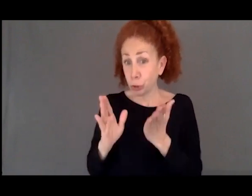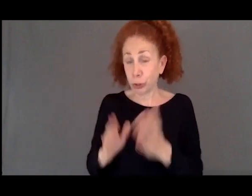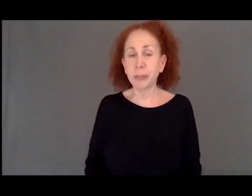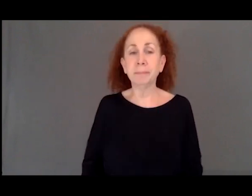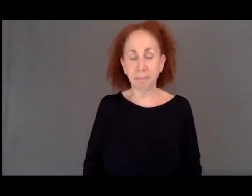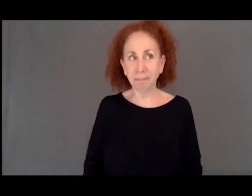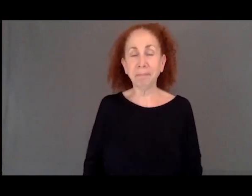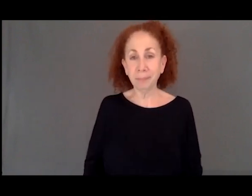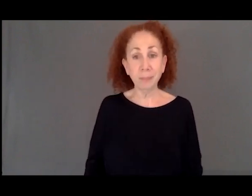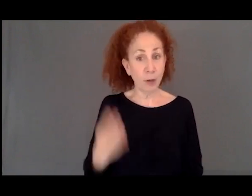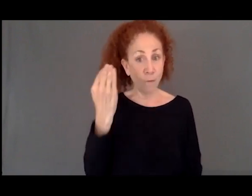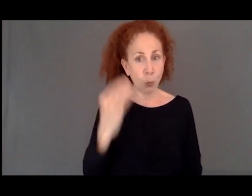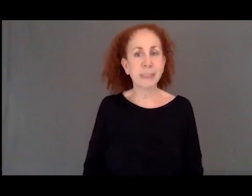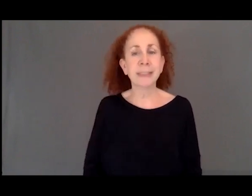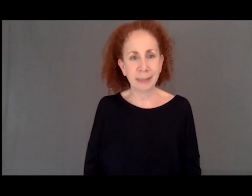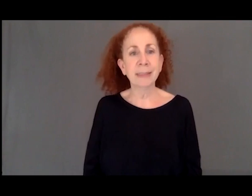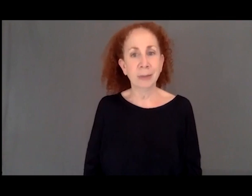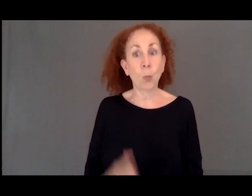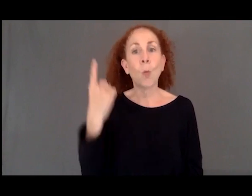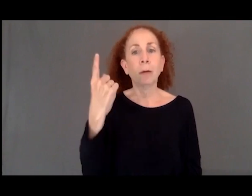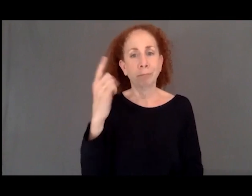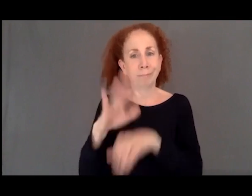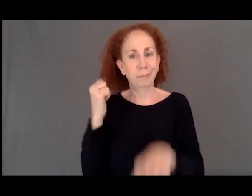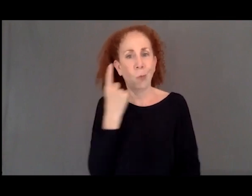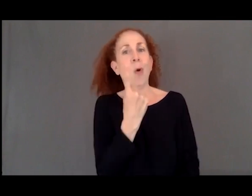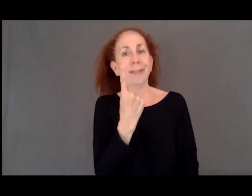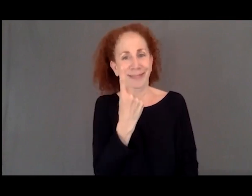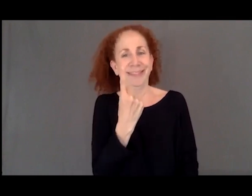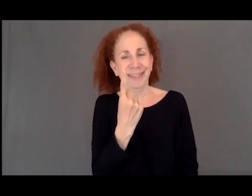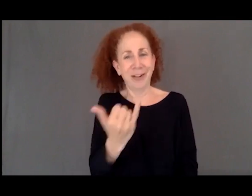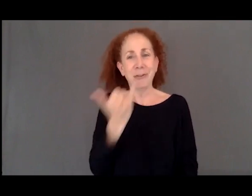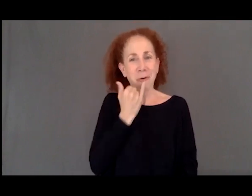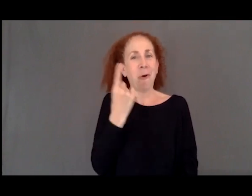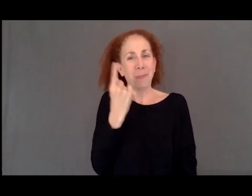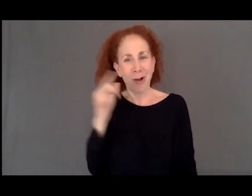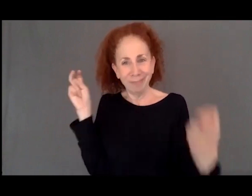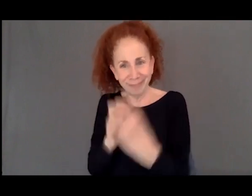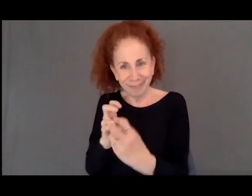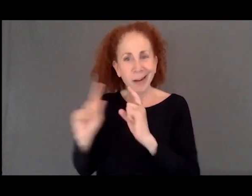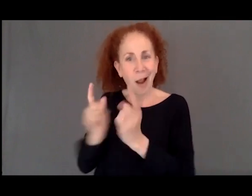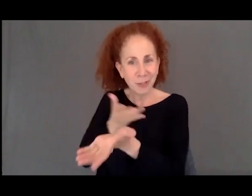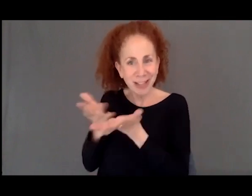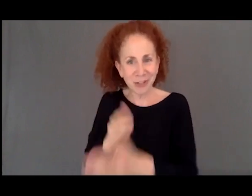And I had one conversation-- only one editor even wanted to talk to me. So we had a conversation.